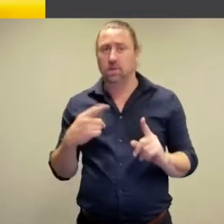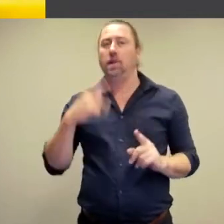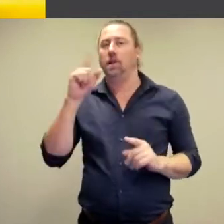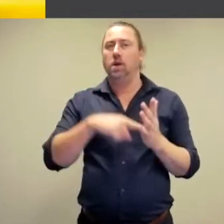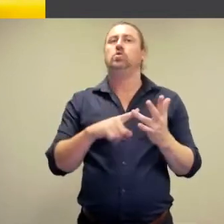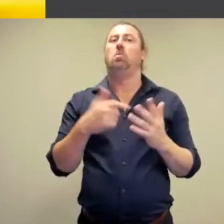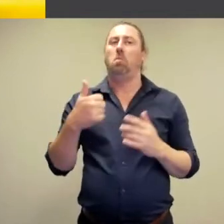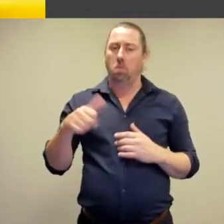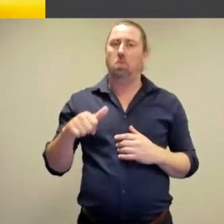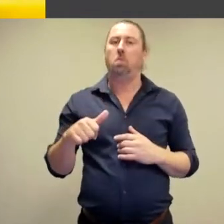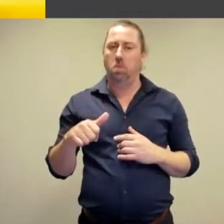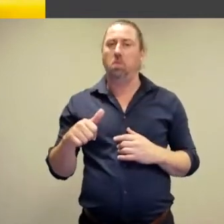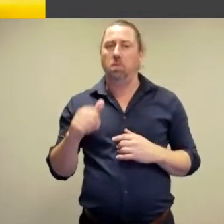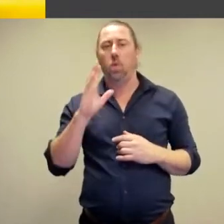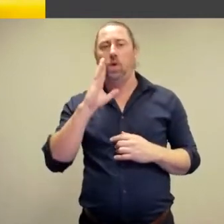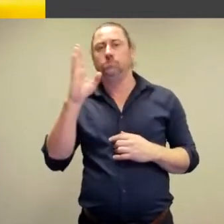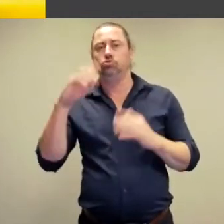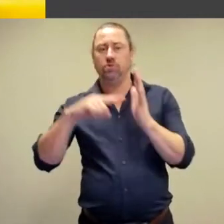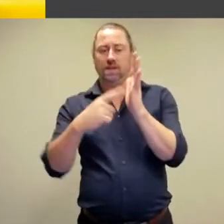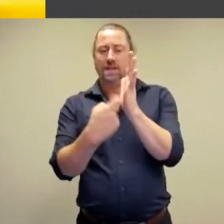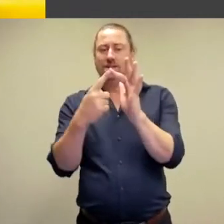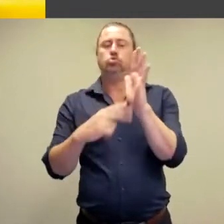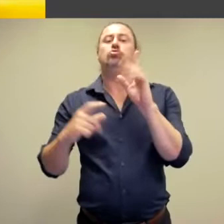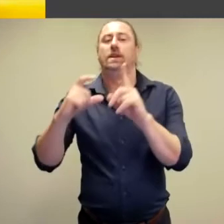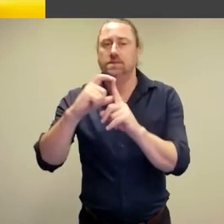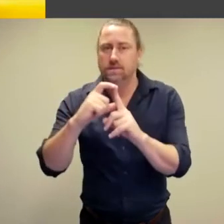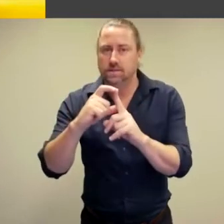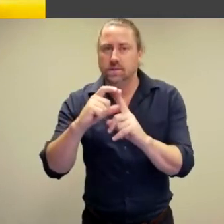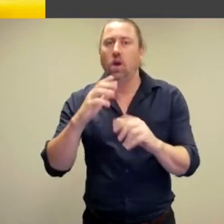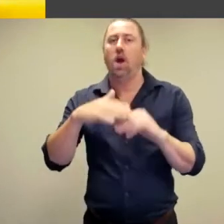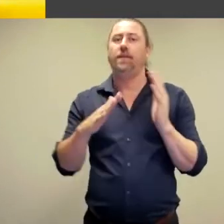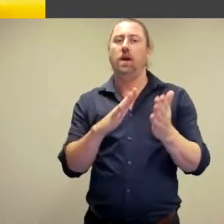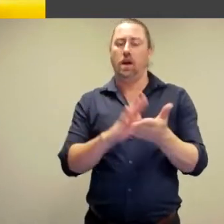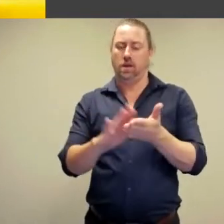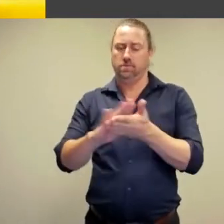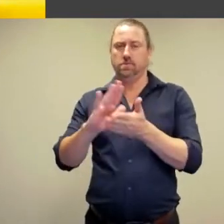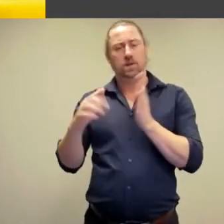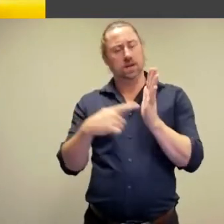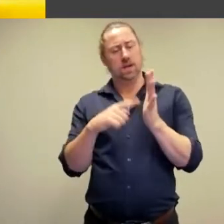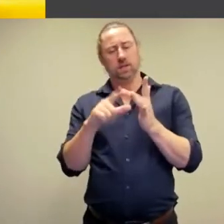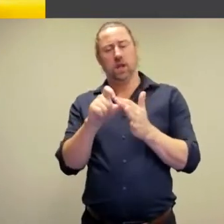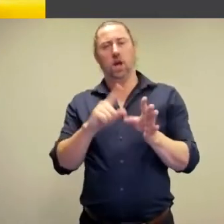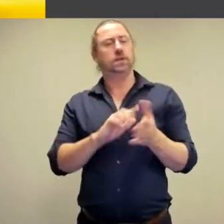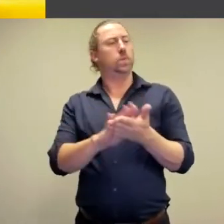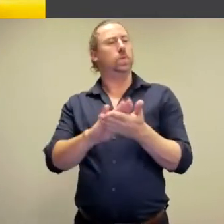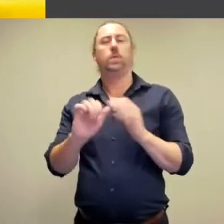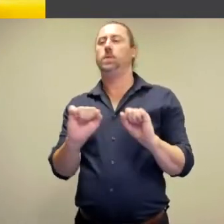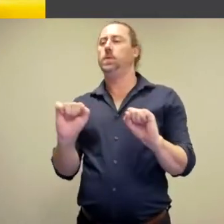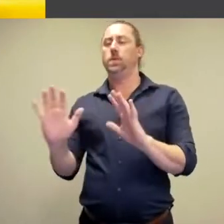about that contemporary trend towards tidying